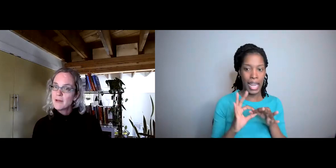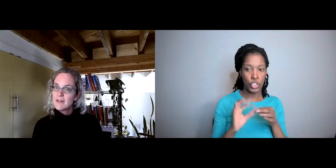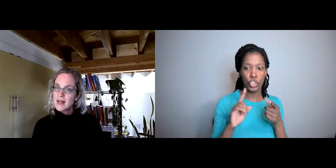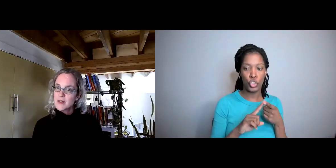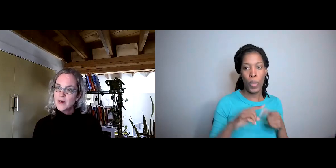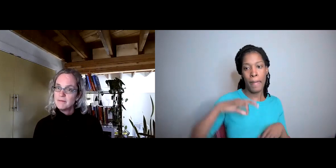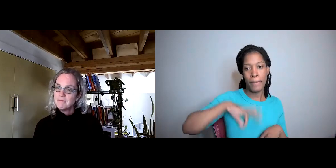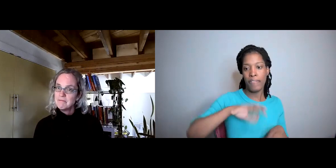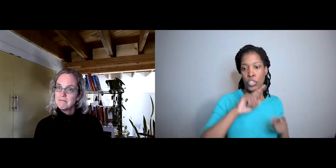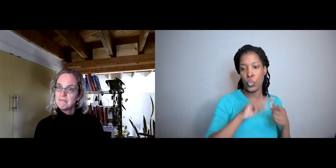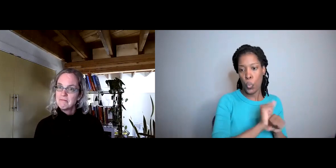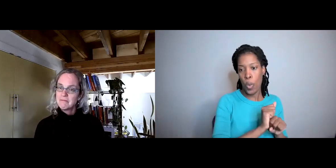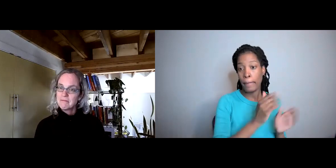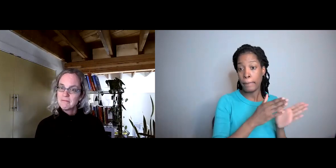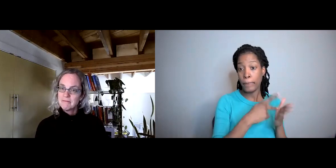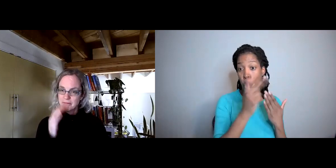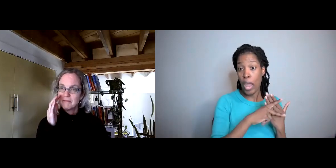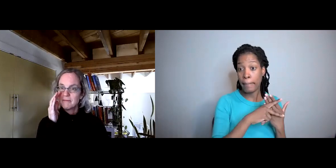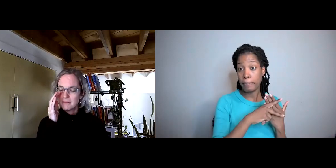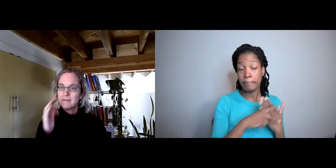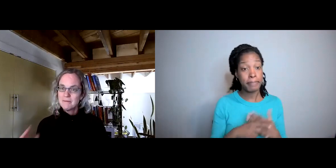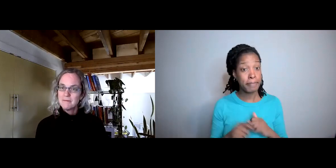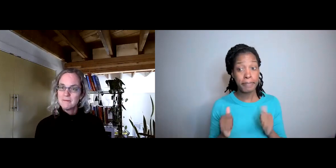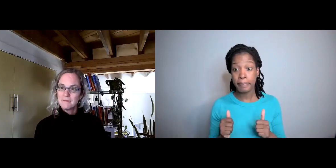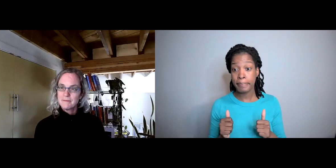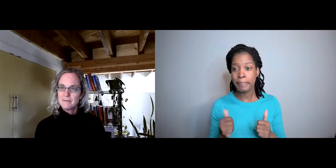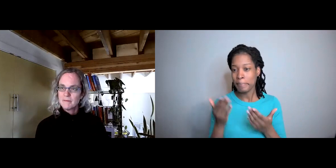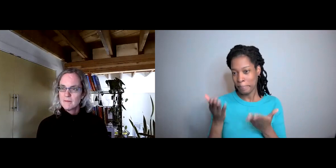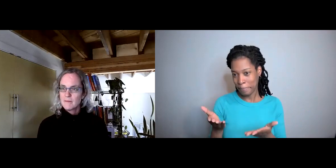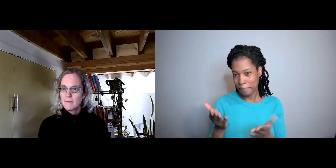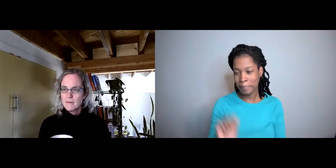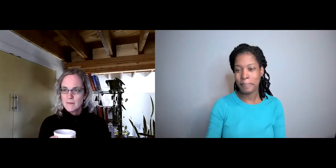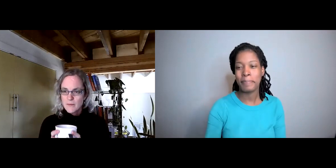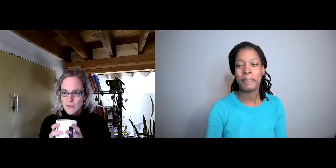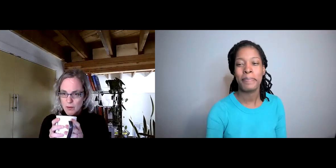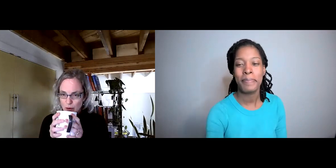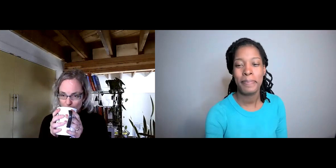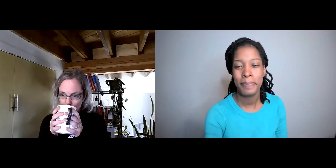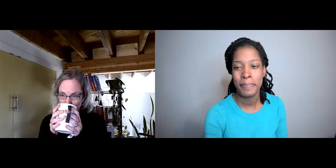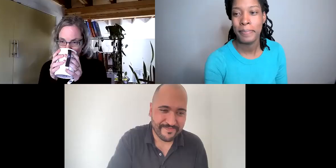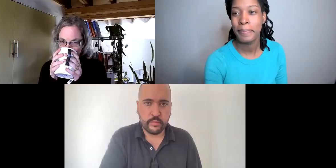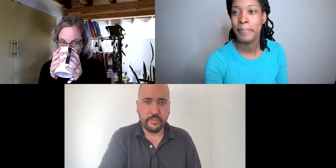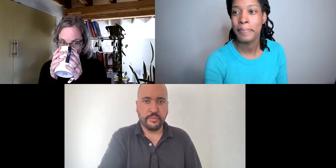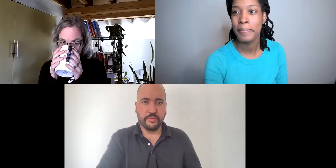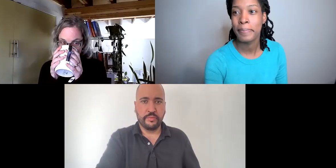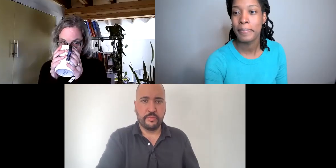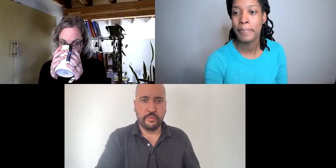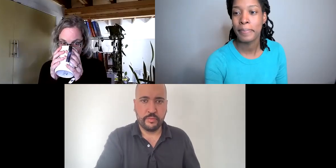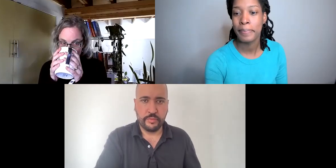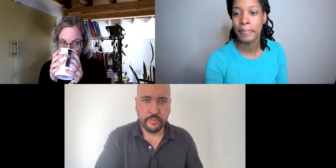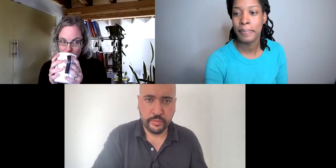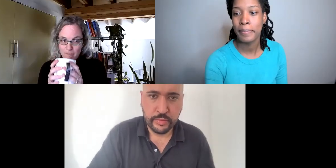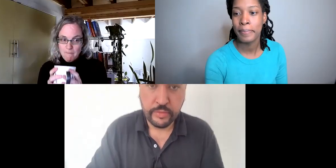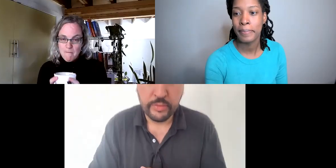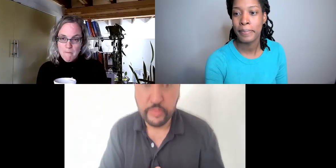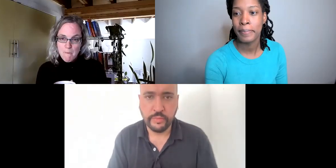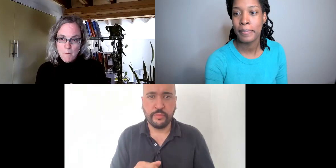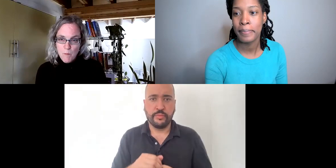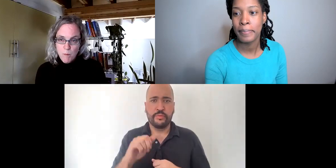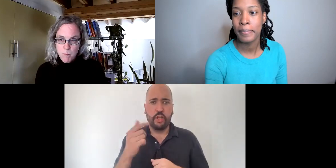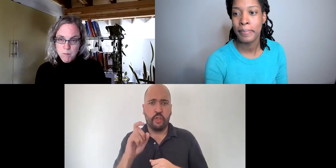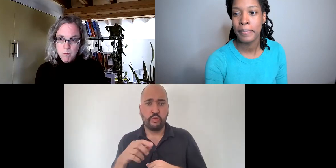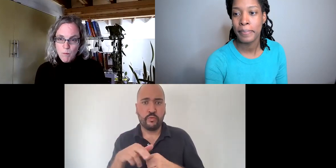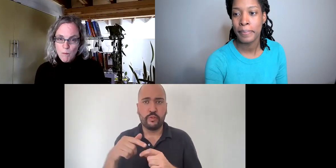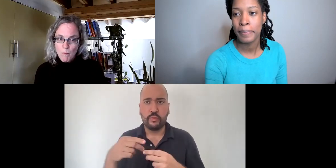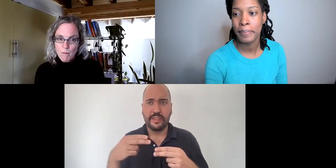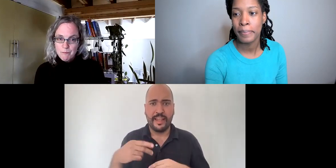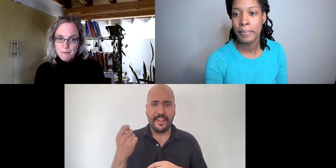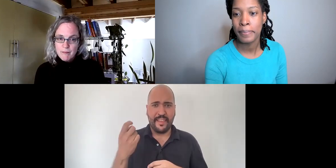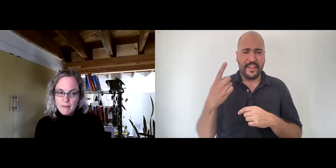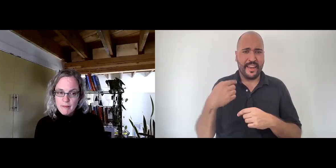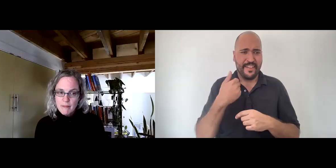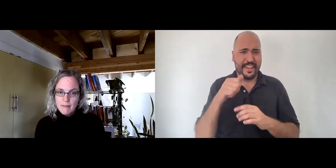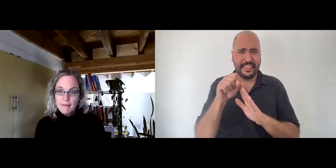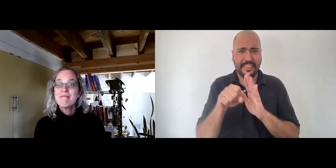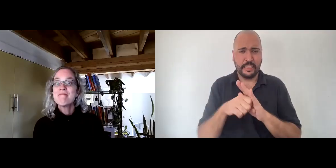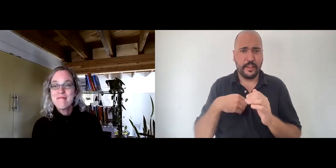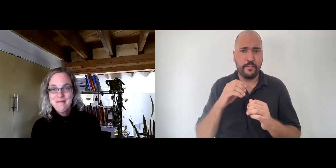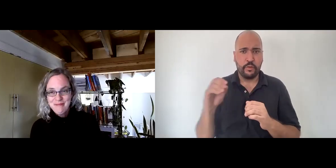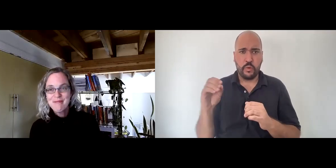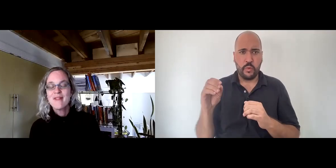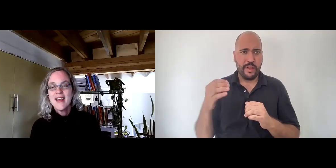Another question is referring to slide 11. Are there states that have no asset limit for Medicaid buy-in for the working disabled?.